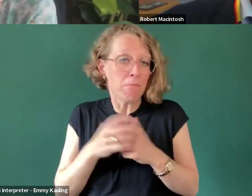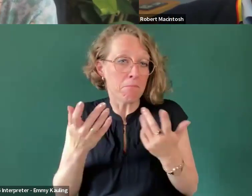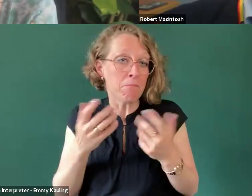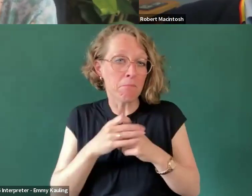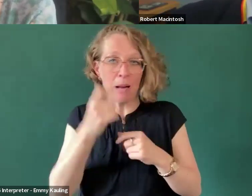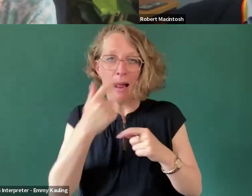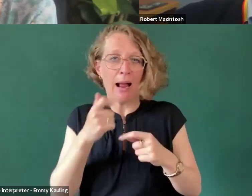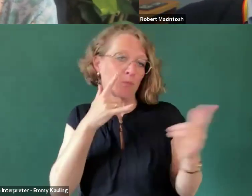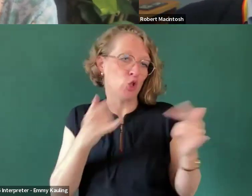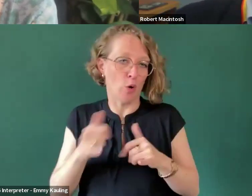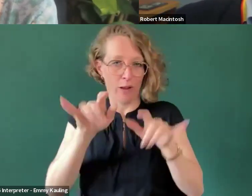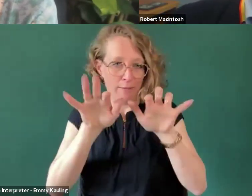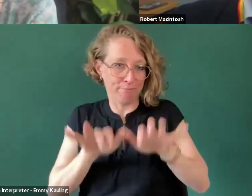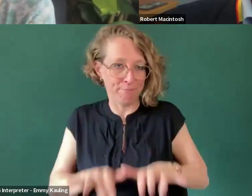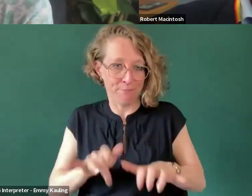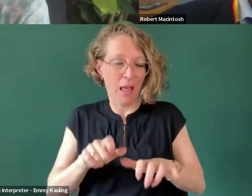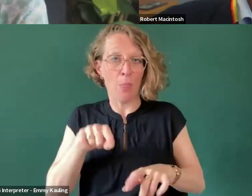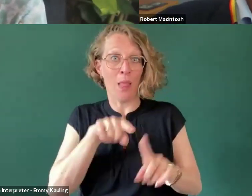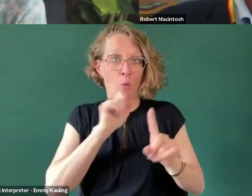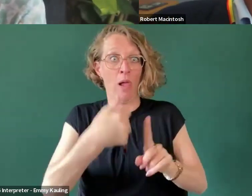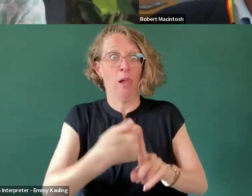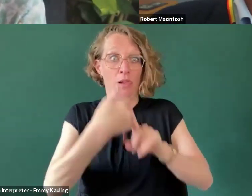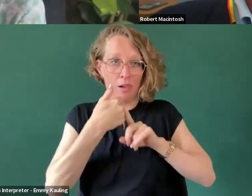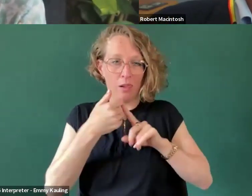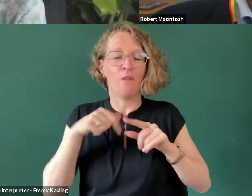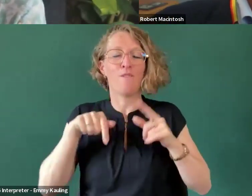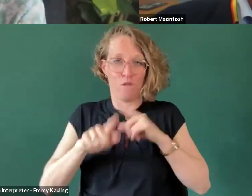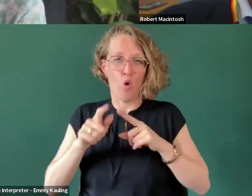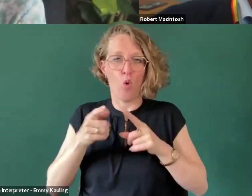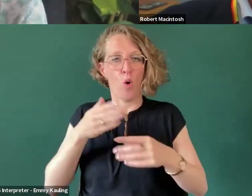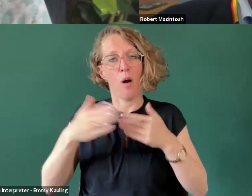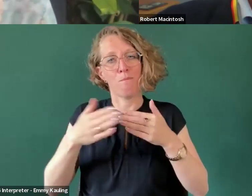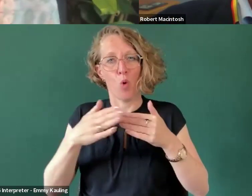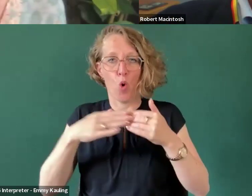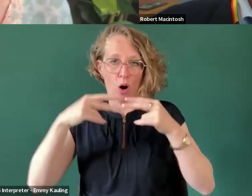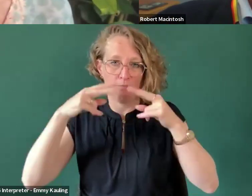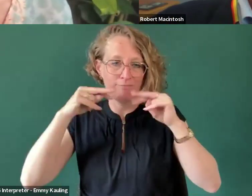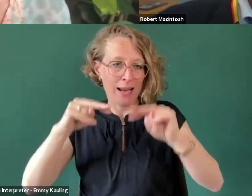this survey. And that's going to help us do some further analysis on it as we end this Caucus. So